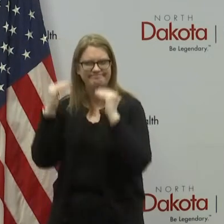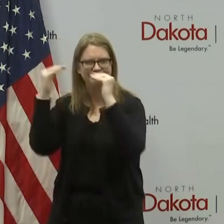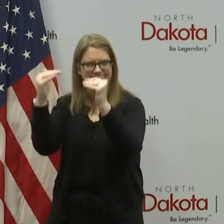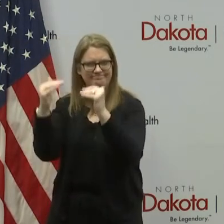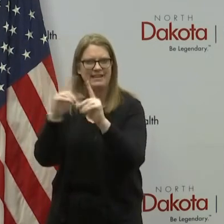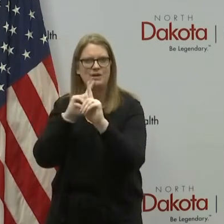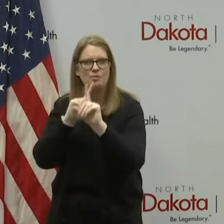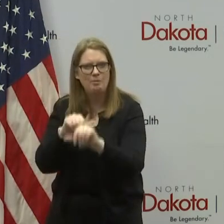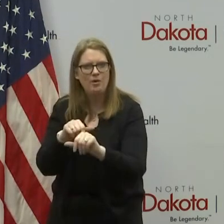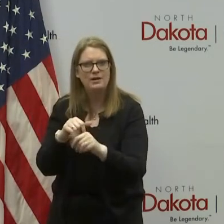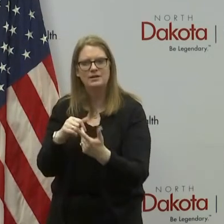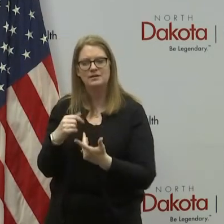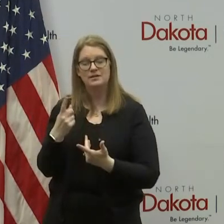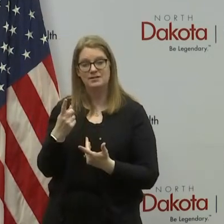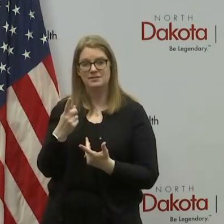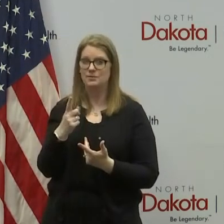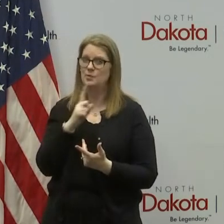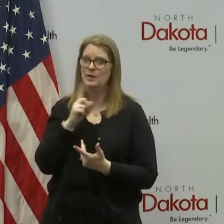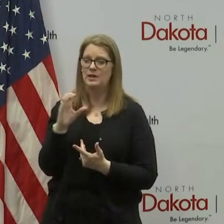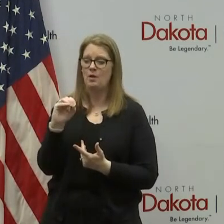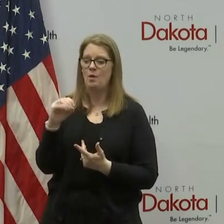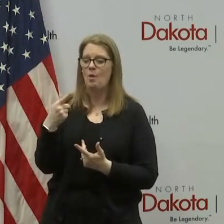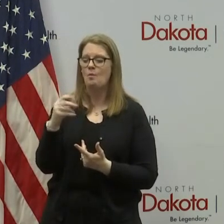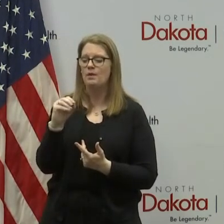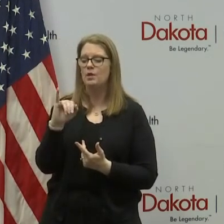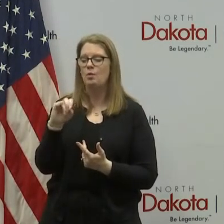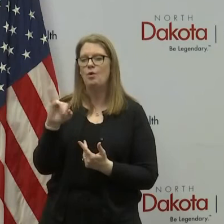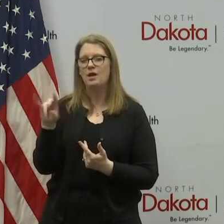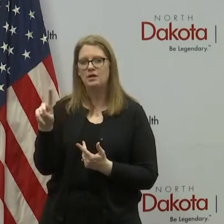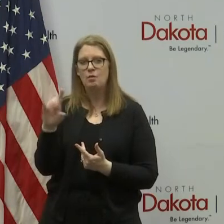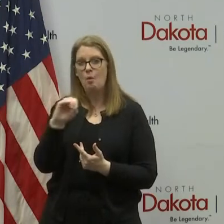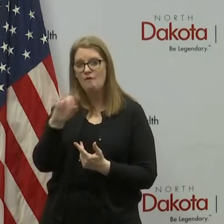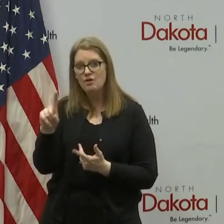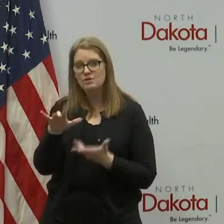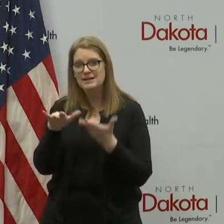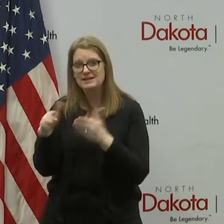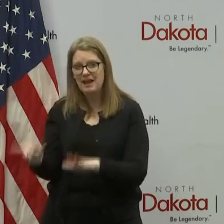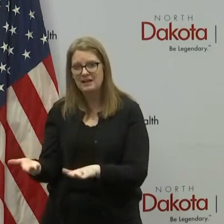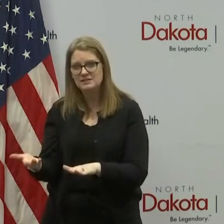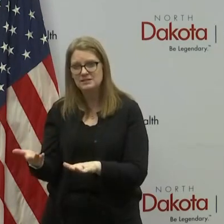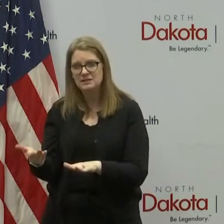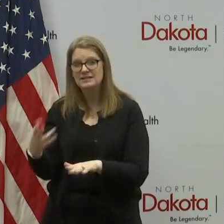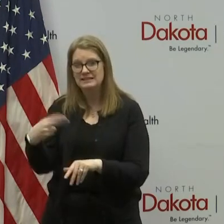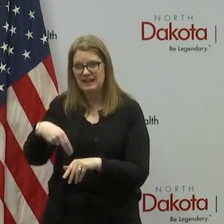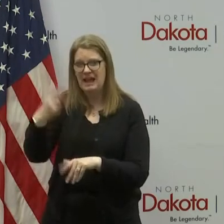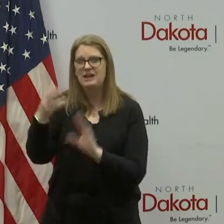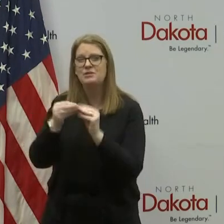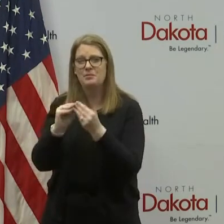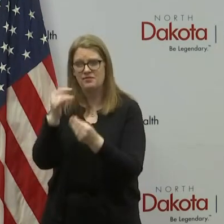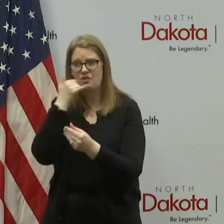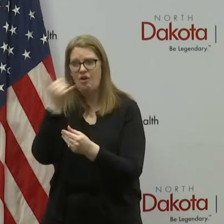SUPPORT, LOCAL LAW ENFORCEMENT AGENCIES CONTINUE TO REPORT INCREASES IN ONE SAD AREA, WHICH